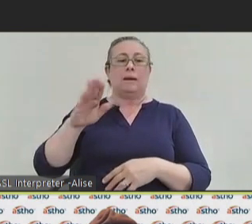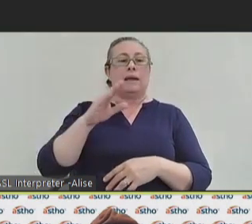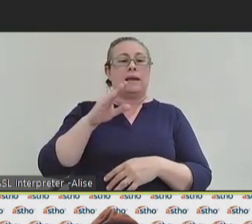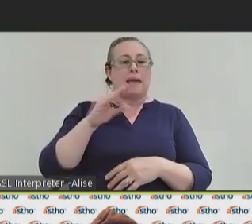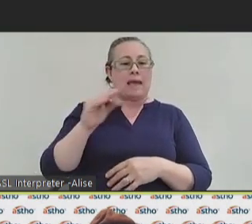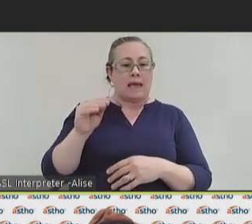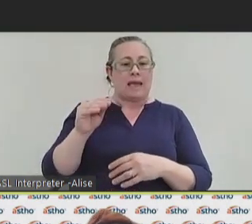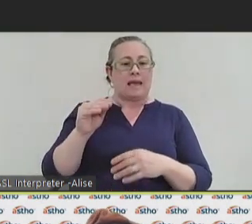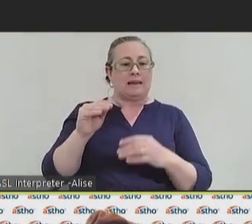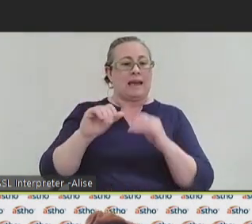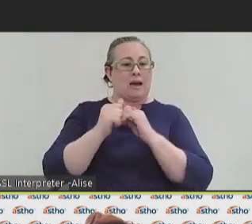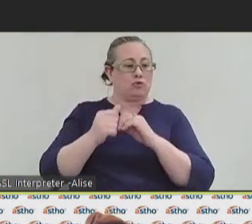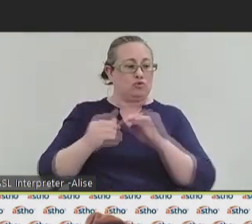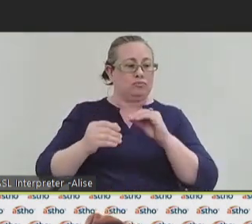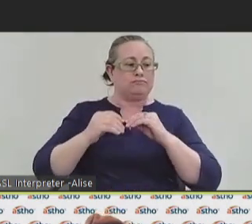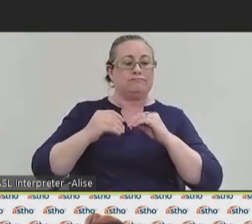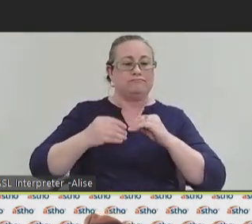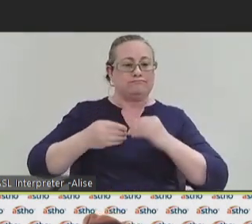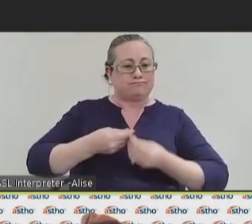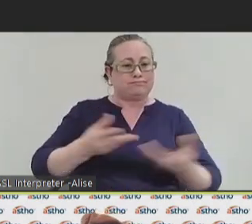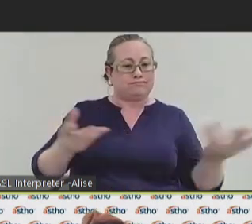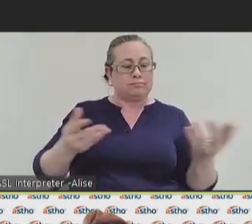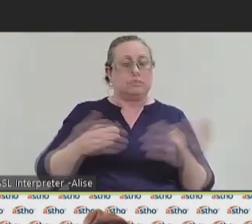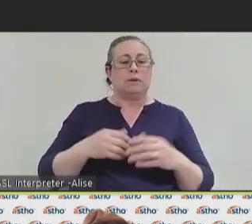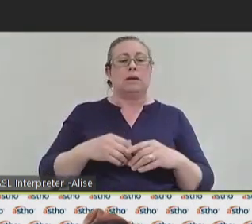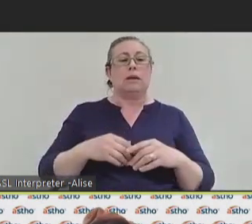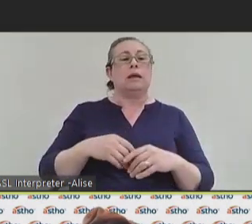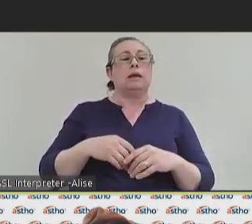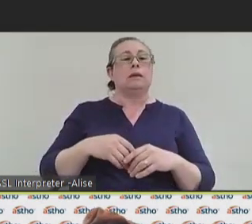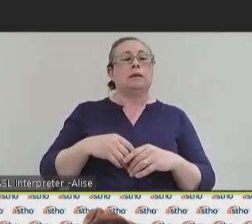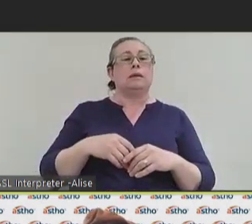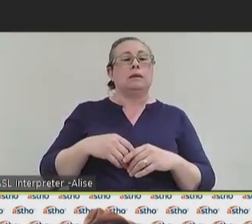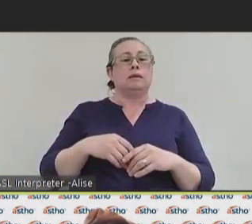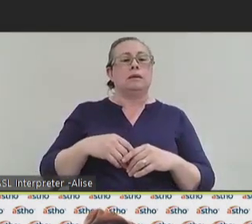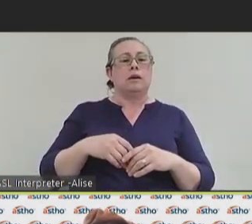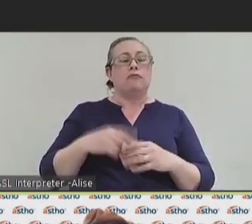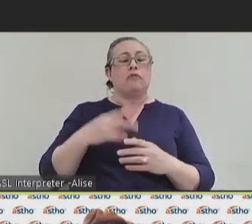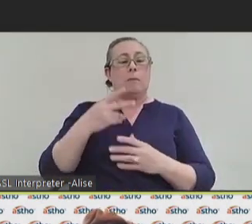Next, ASTHO will disseminate the findings from both of those Policy Academy sessions in a